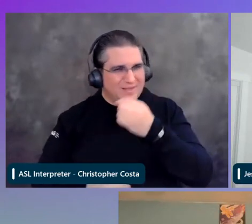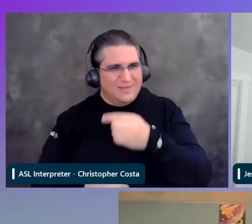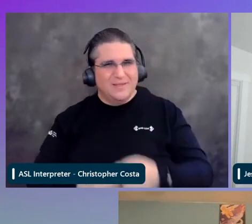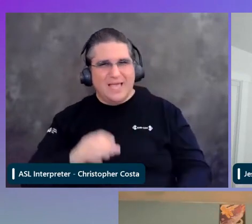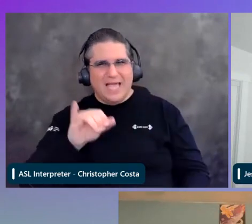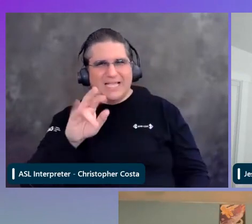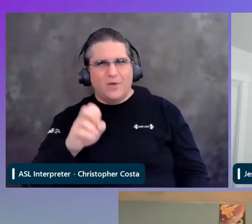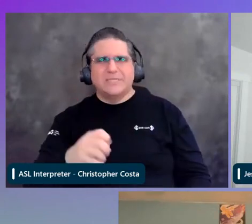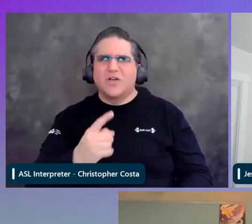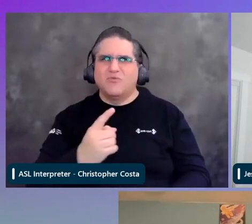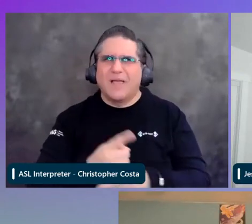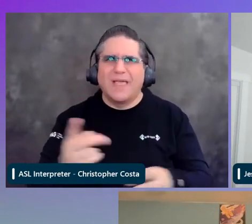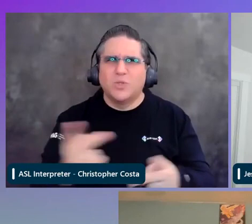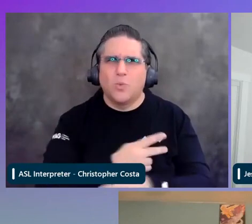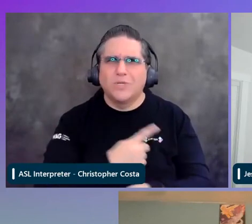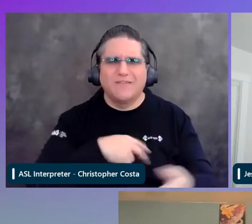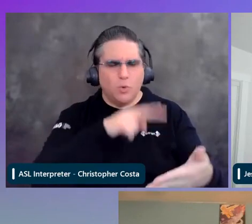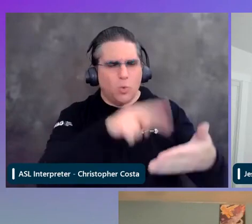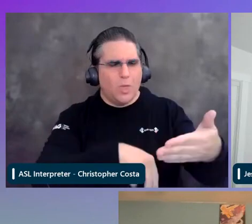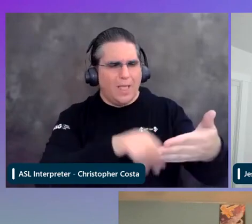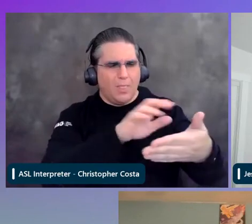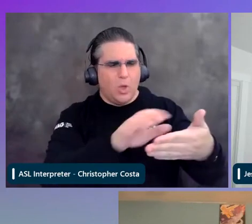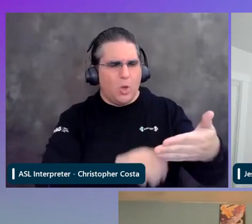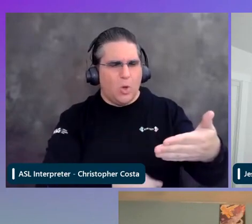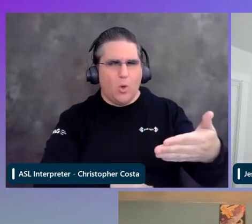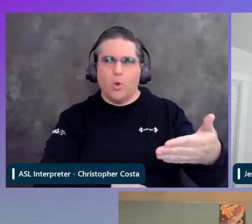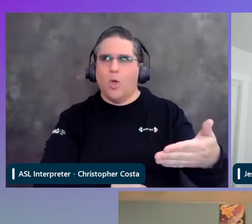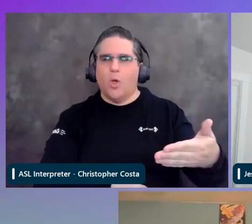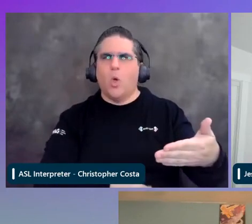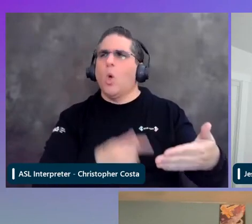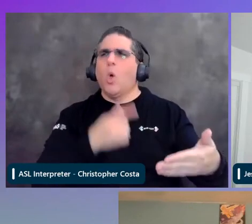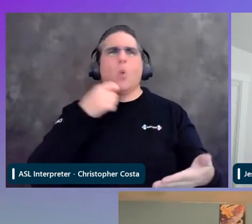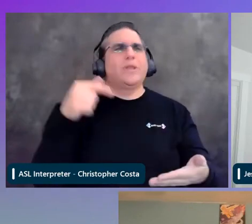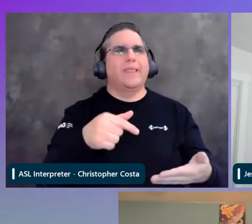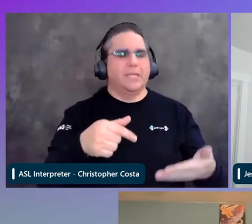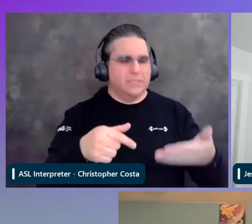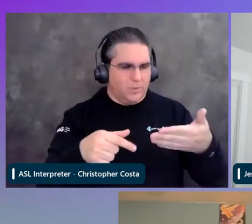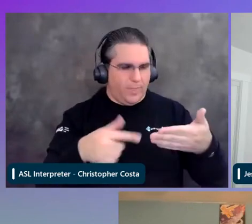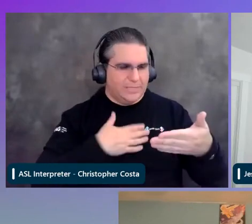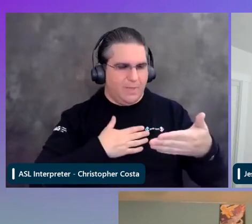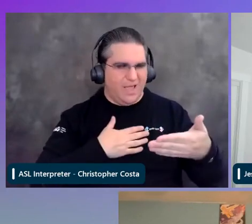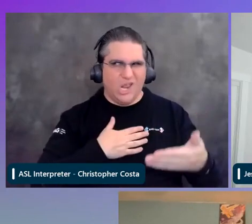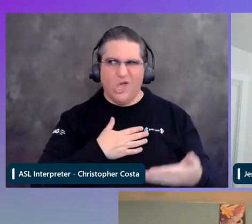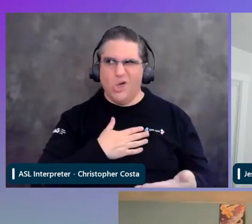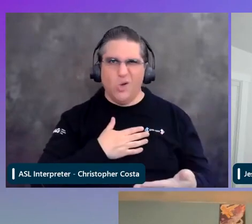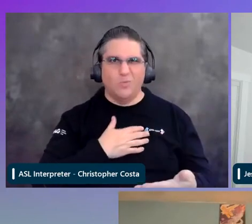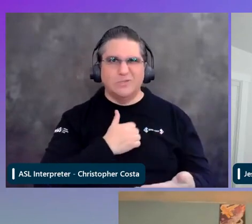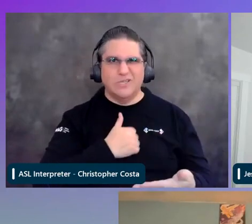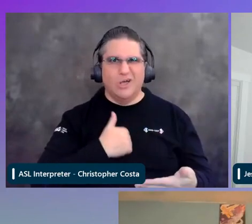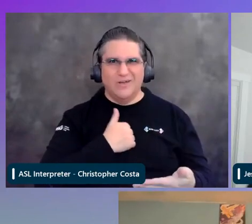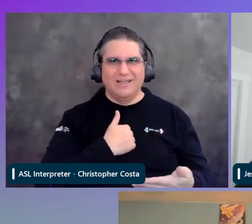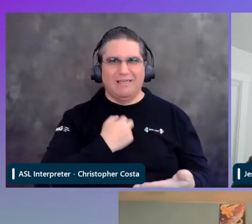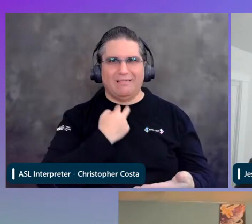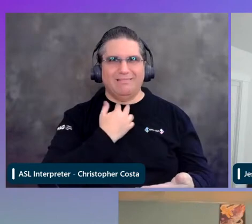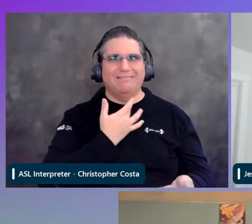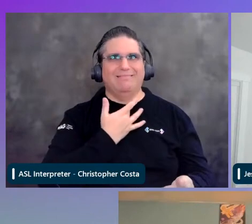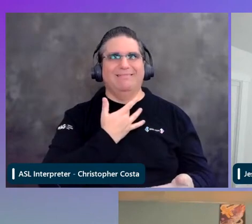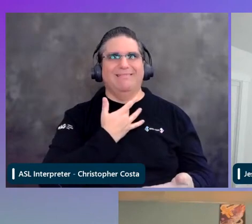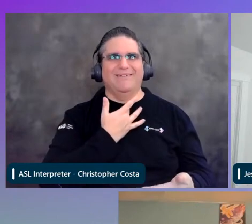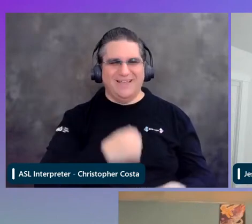worst though? When you're like, who wrote this code? And then you do a git blame and you're like, oh yeah, that was me. I'm